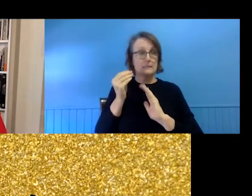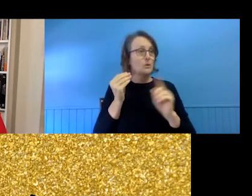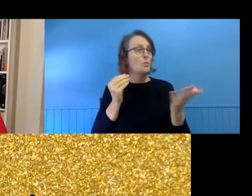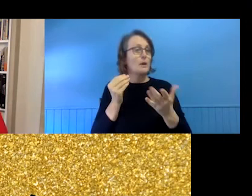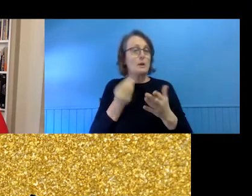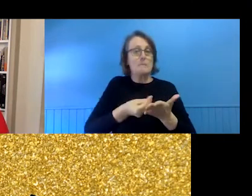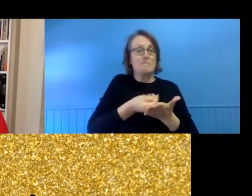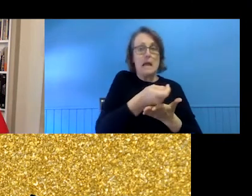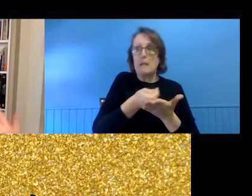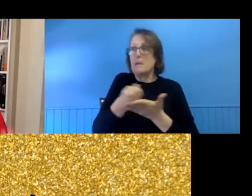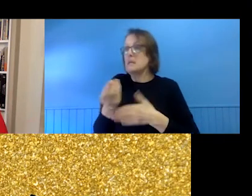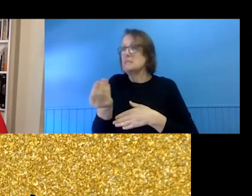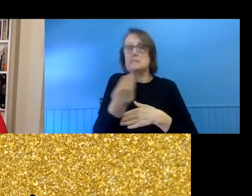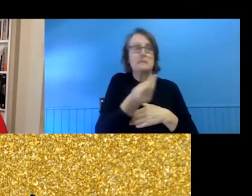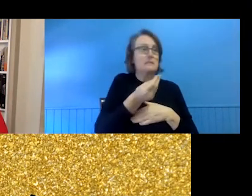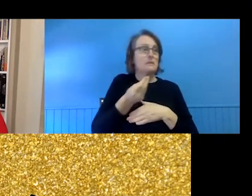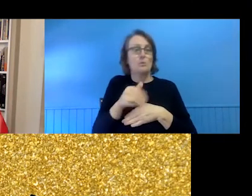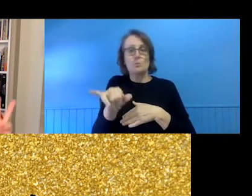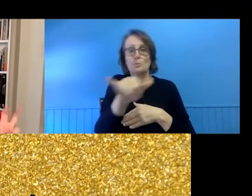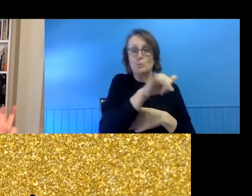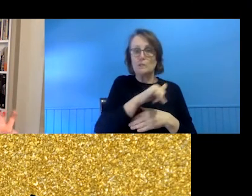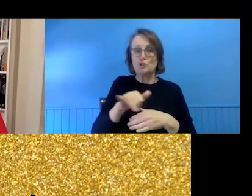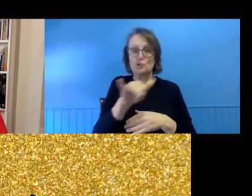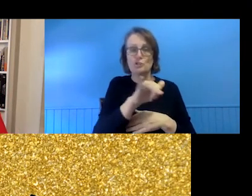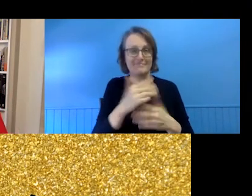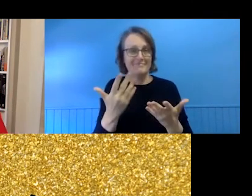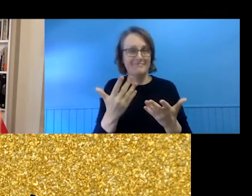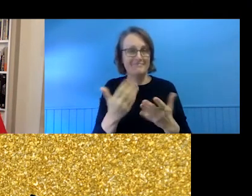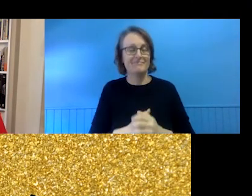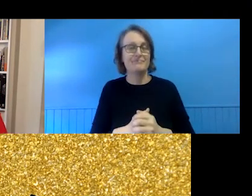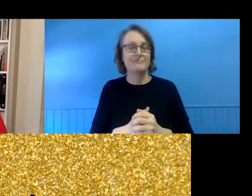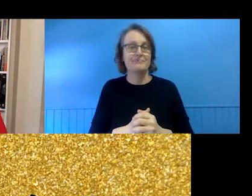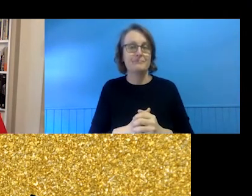this money, they'll be more circumspect about the hard sell,